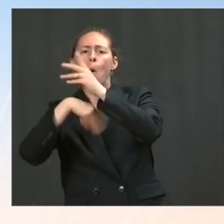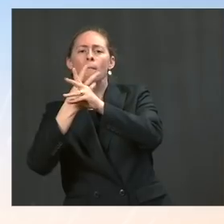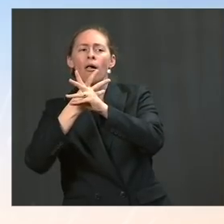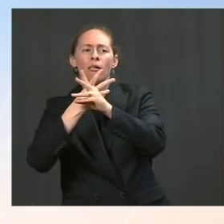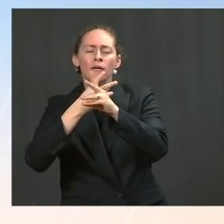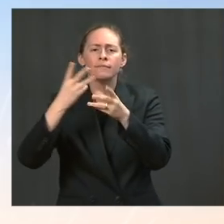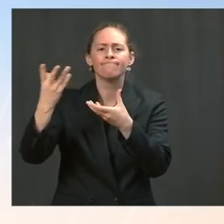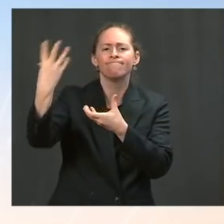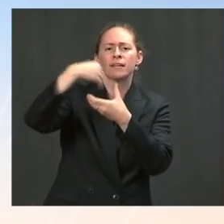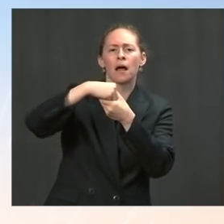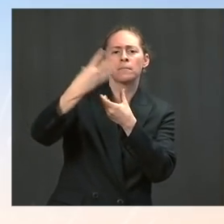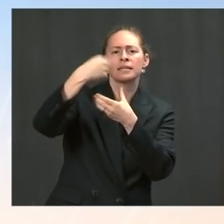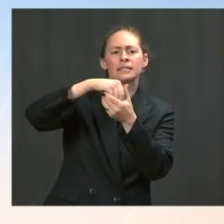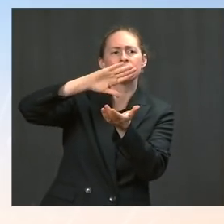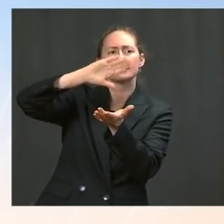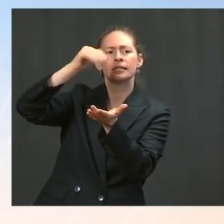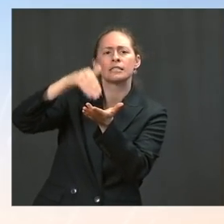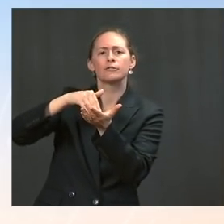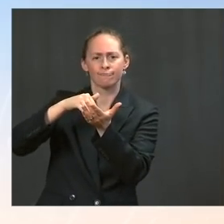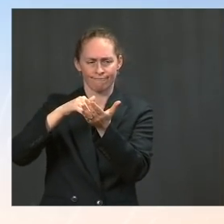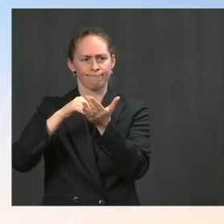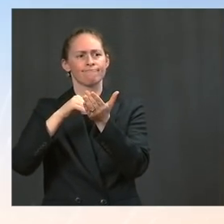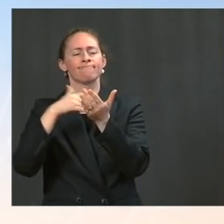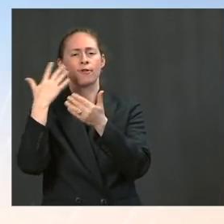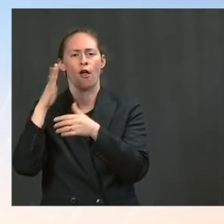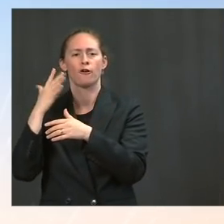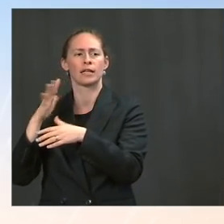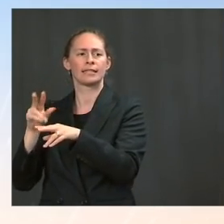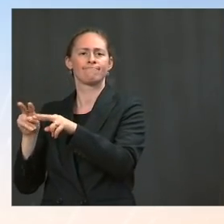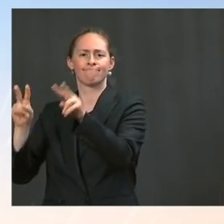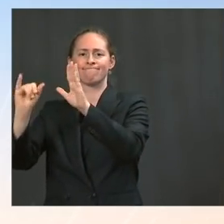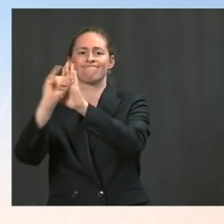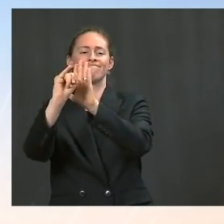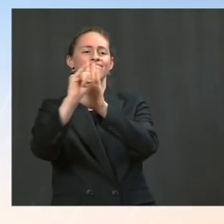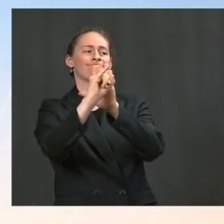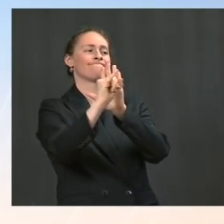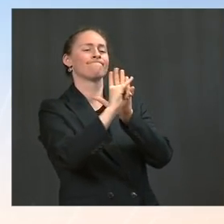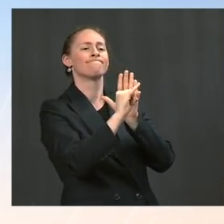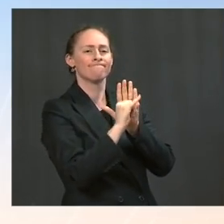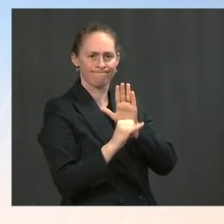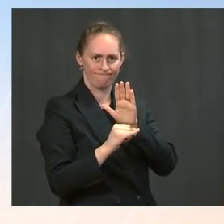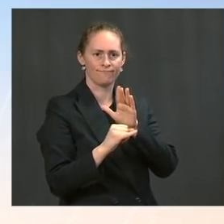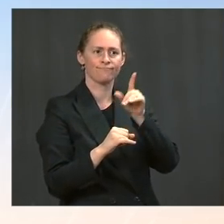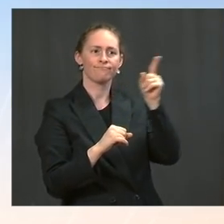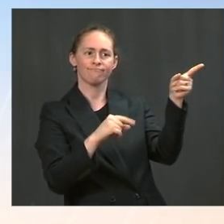through messaging that undermines Western origin vaccine development programs.